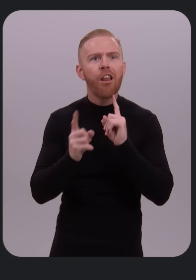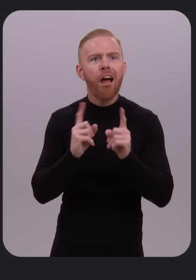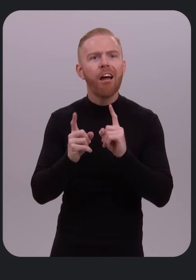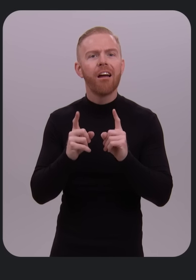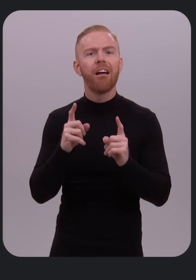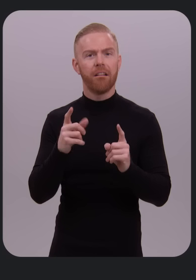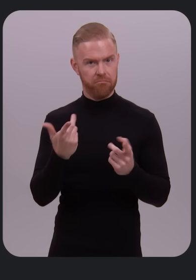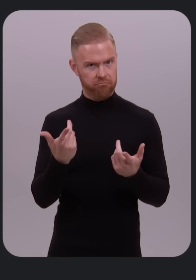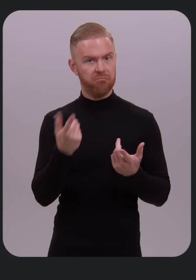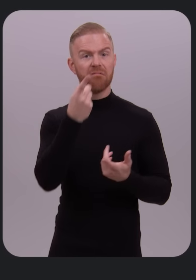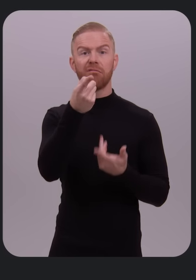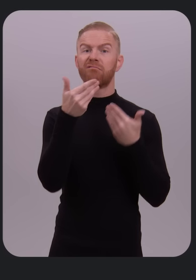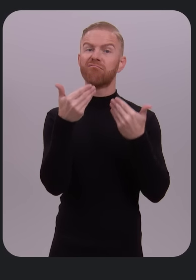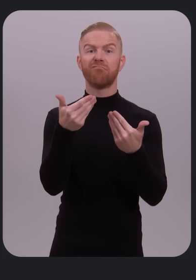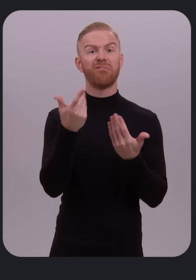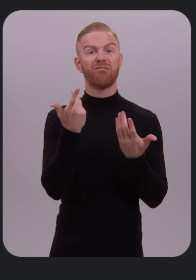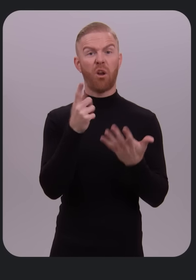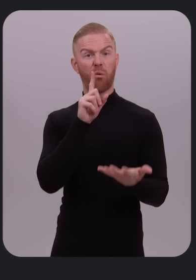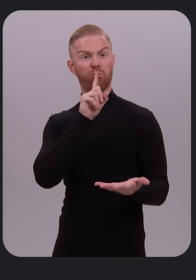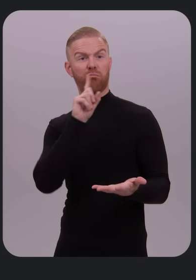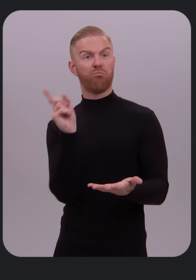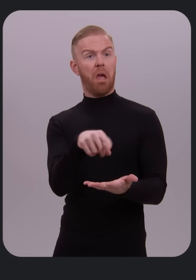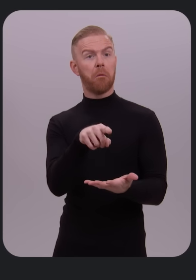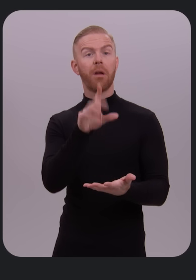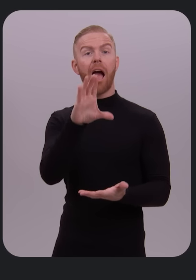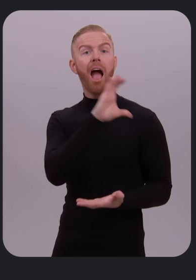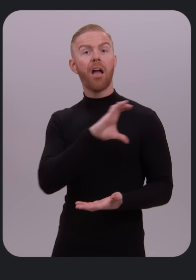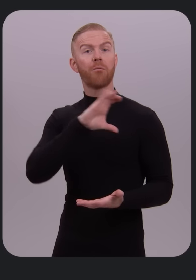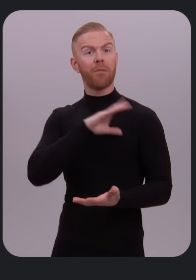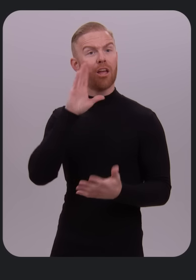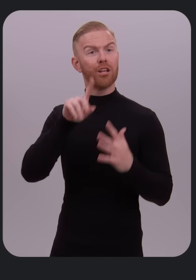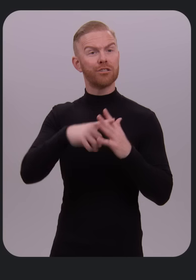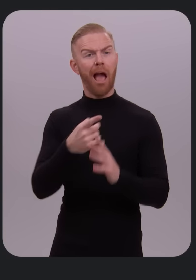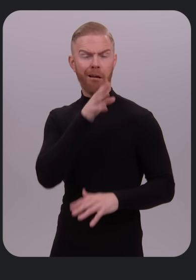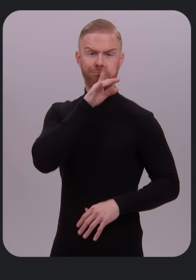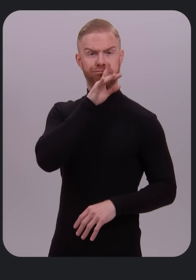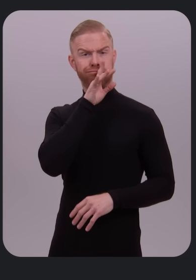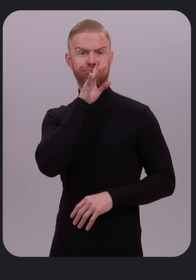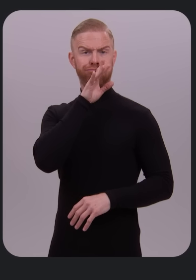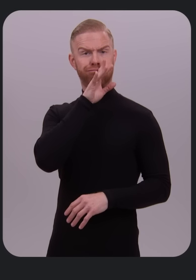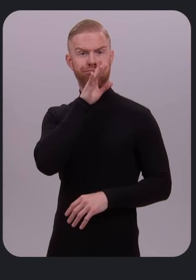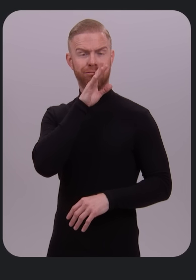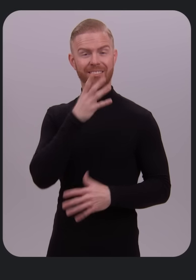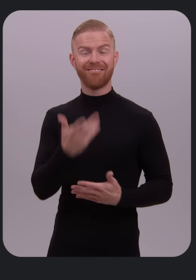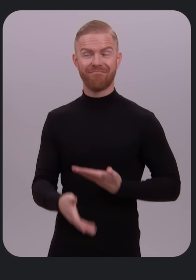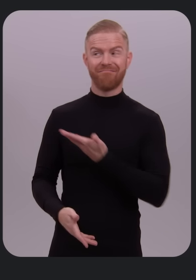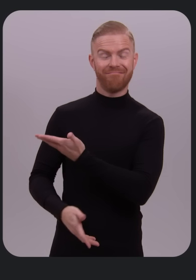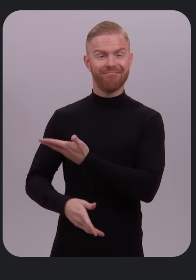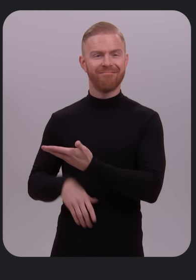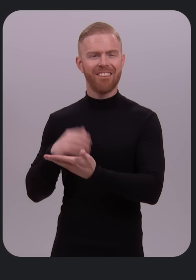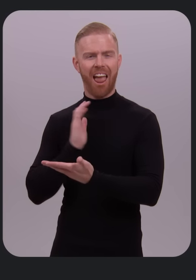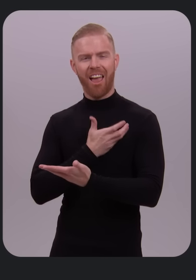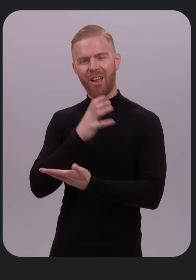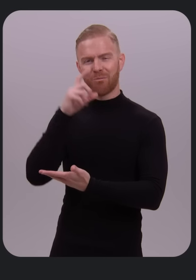Now you prompt it, and your characters can speak. Here's a wise old owl and a nervous young badger